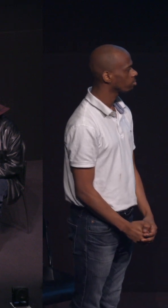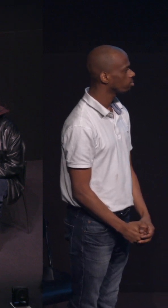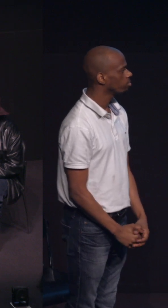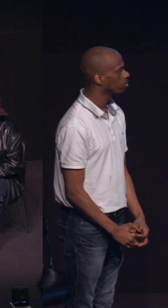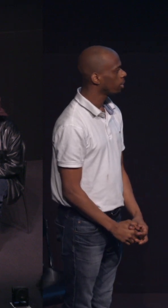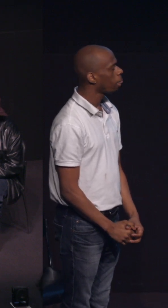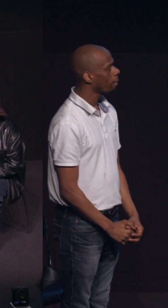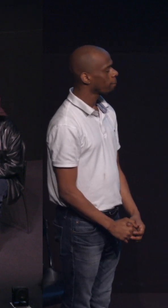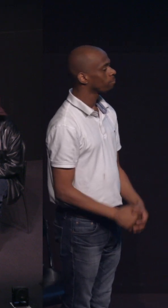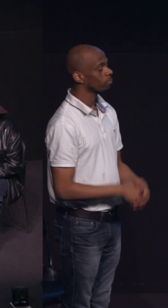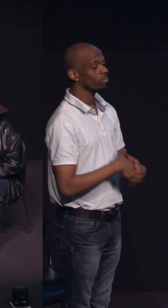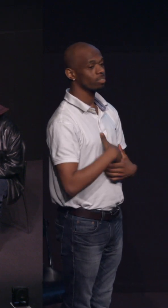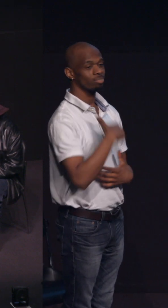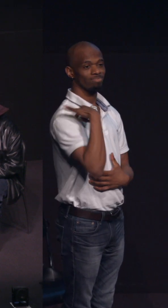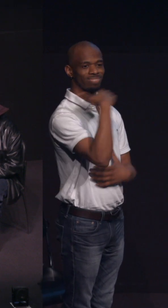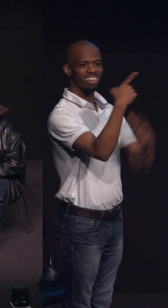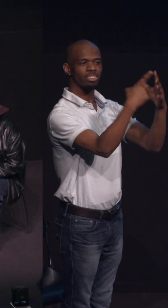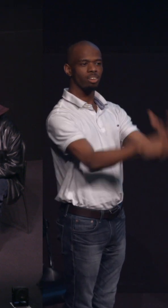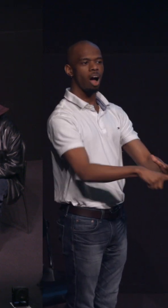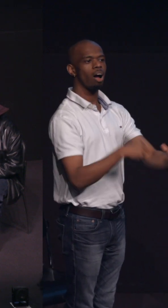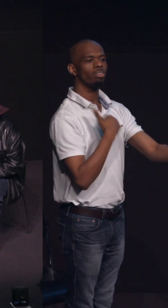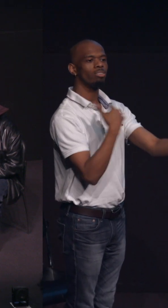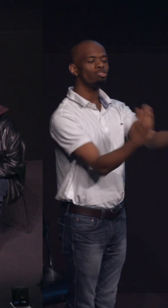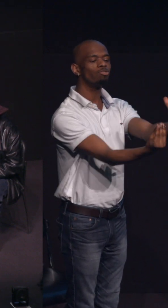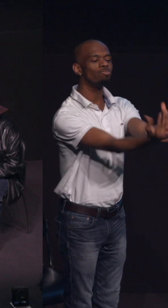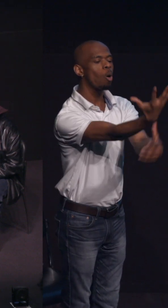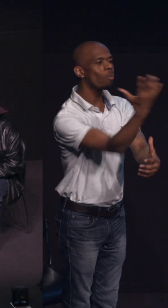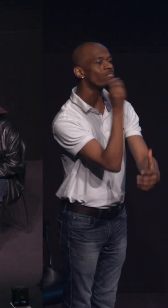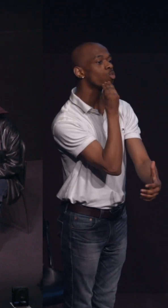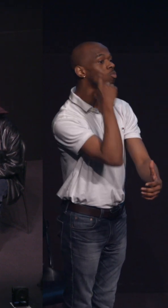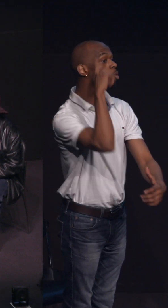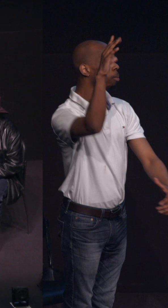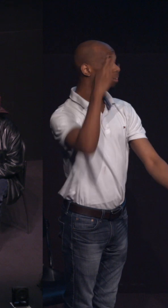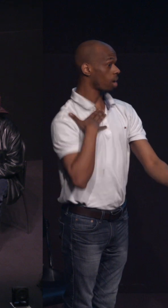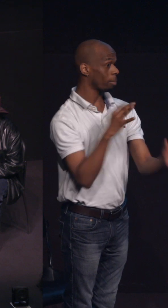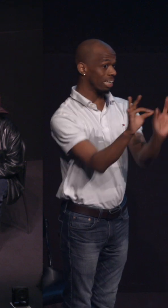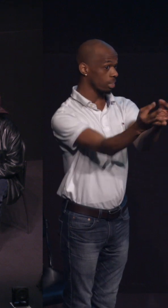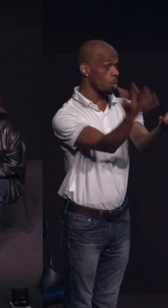I started growing food for my family because nobody was giving me anything.